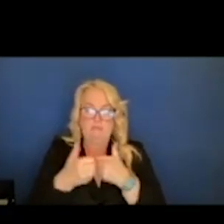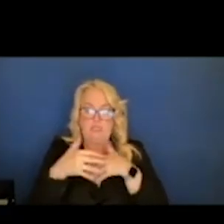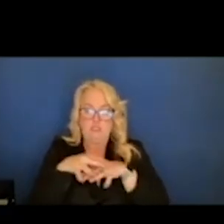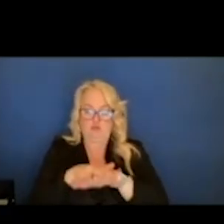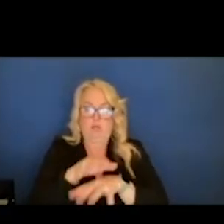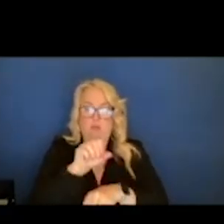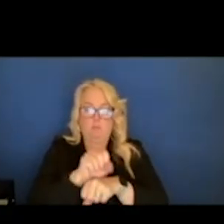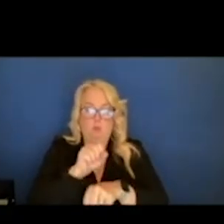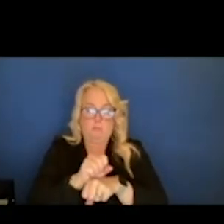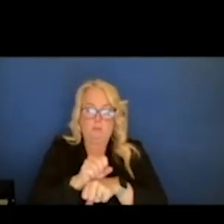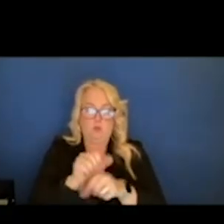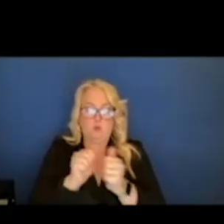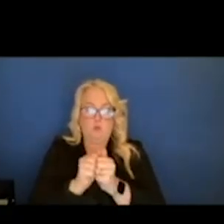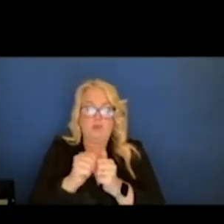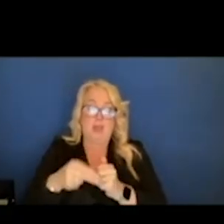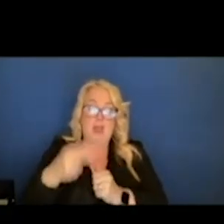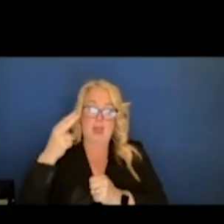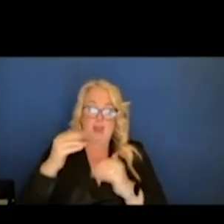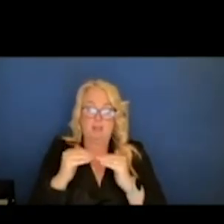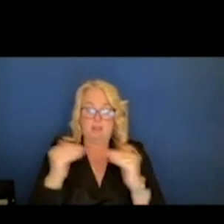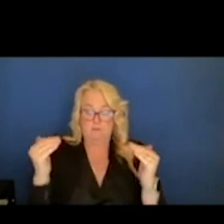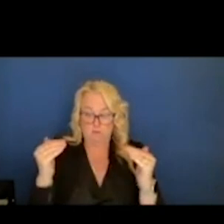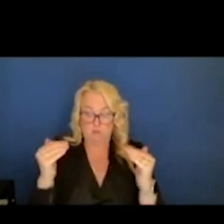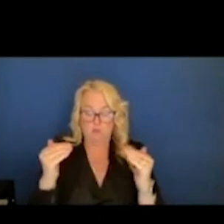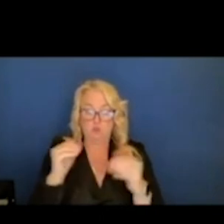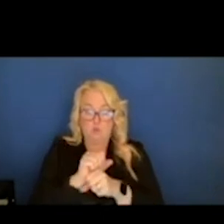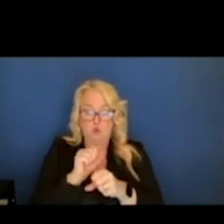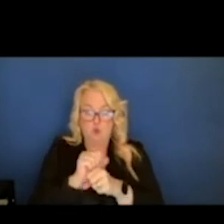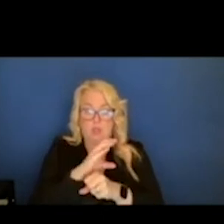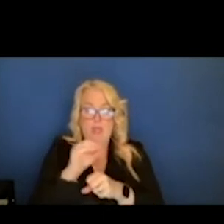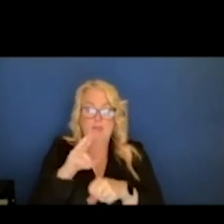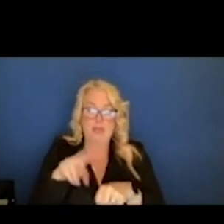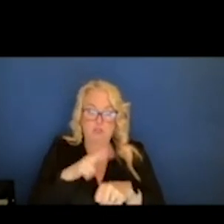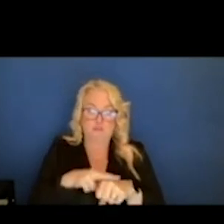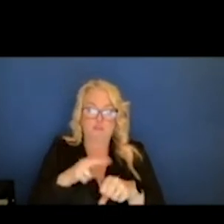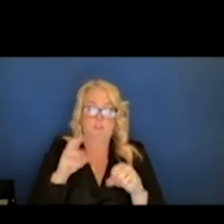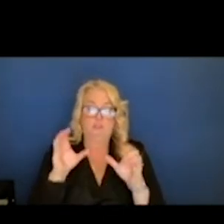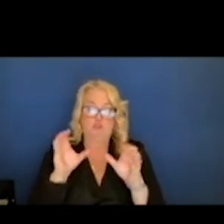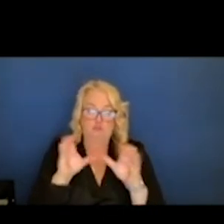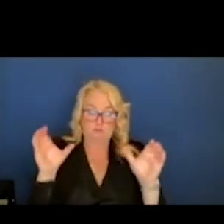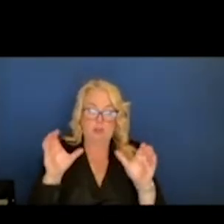workforce development and nationally registered Apprenticeship programs.